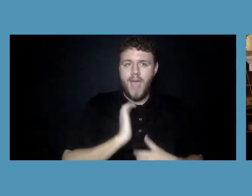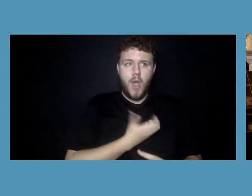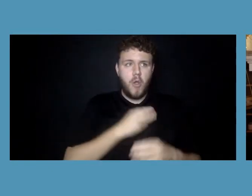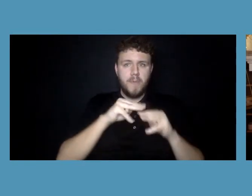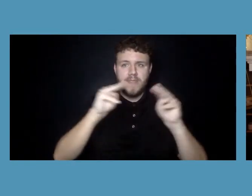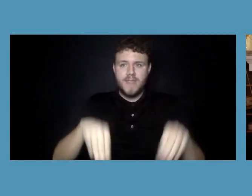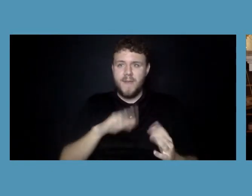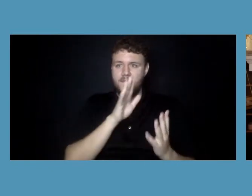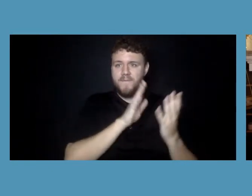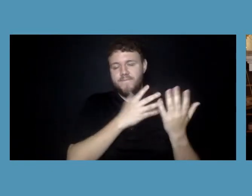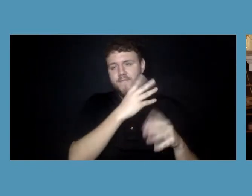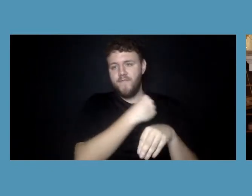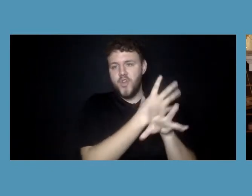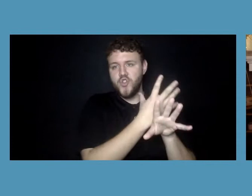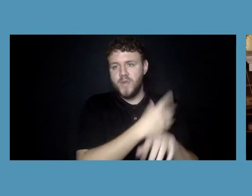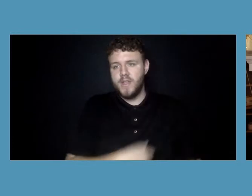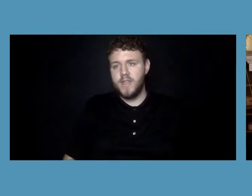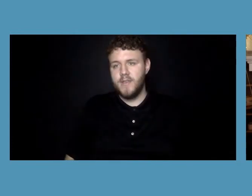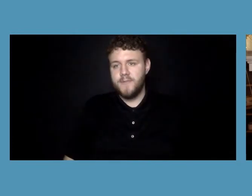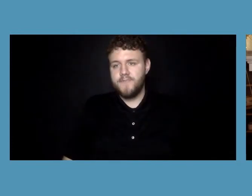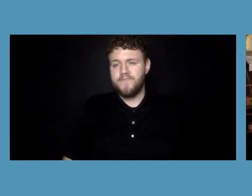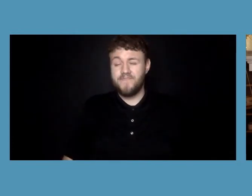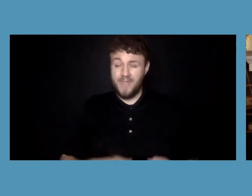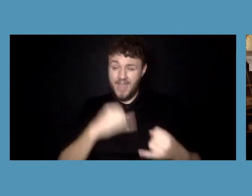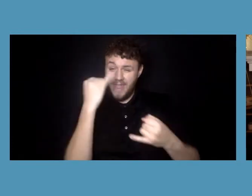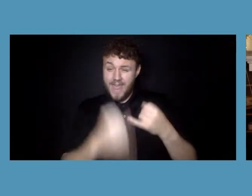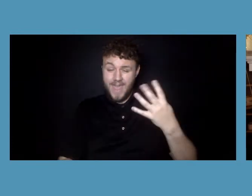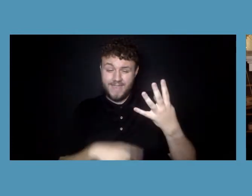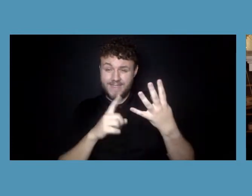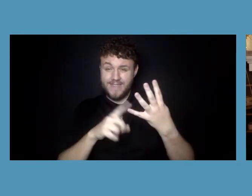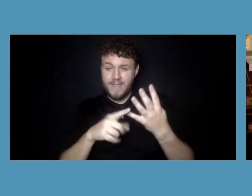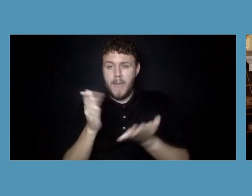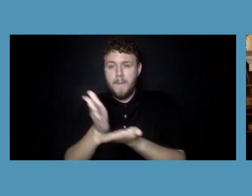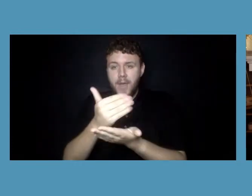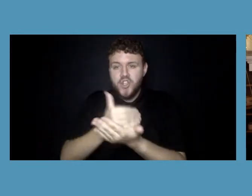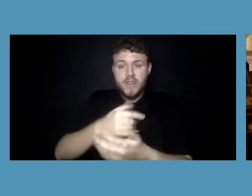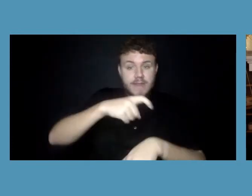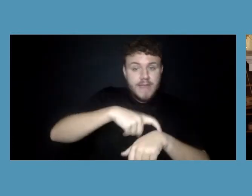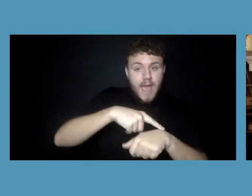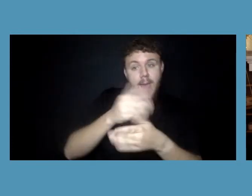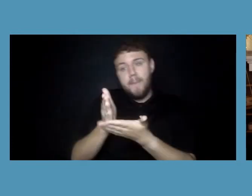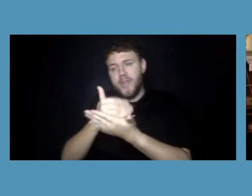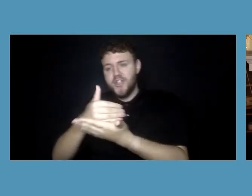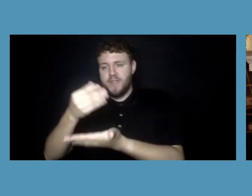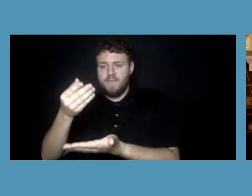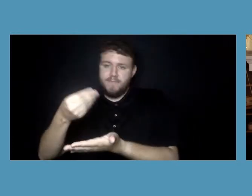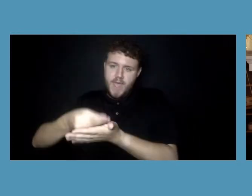the last thing is really about budgeting the time and money. This was a gradual process and I'm currently